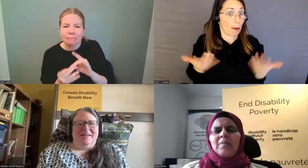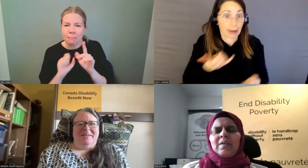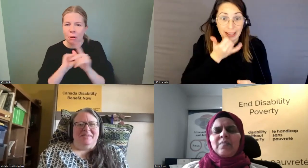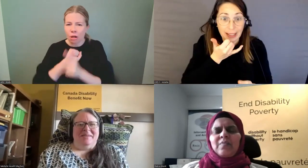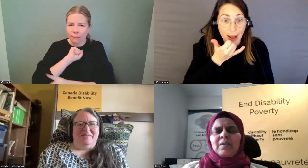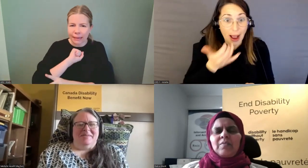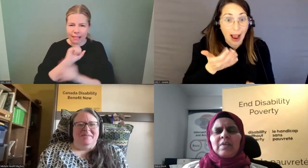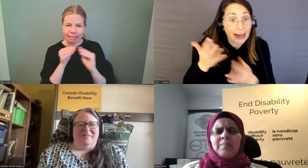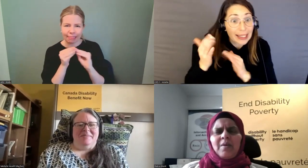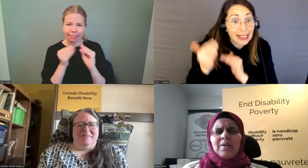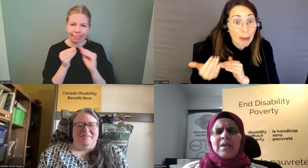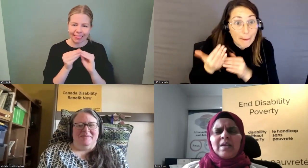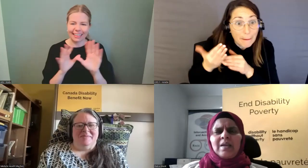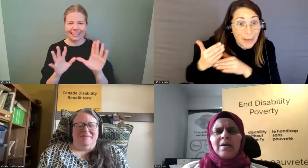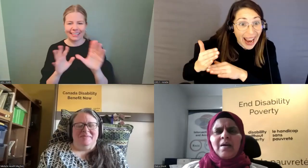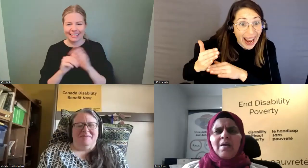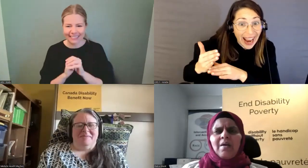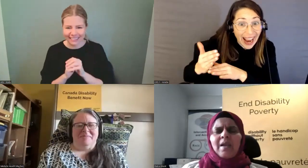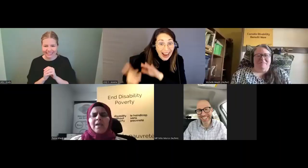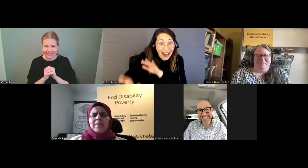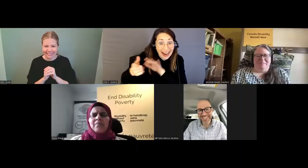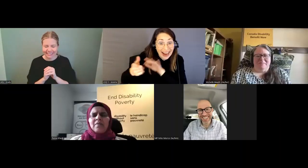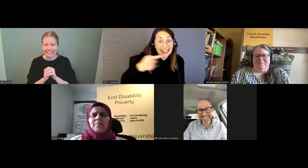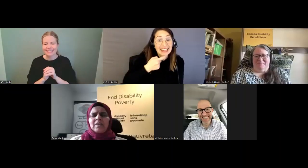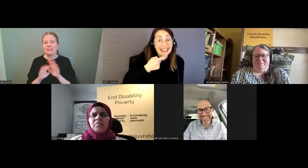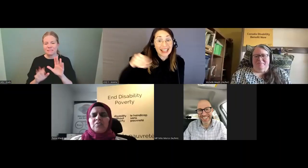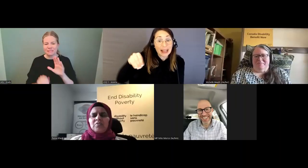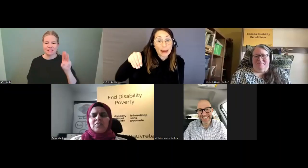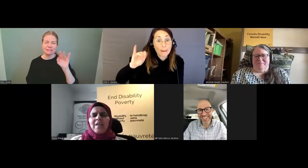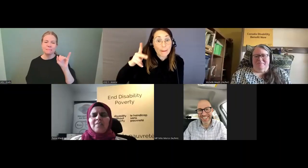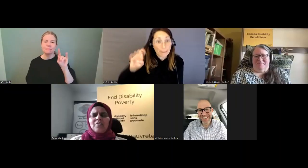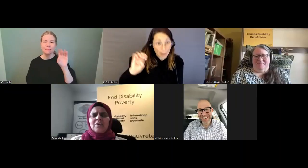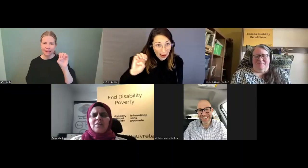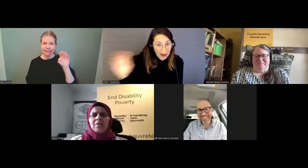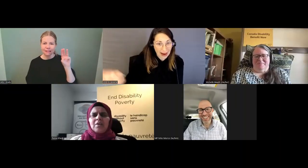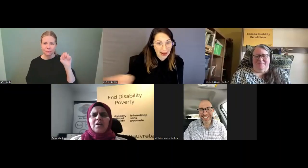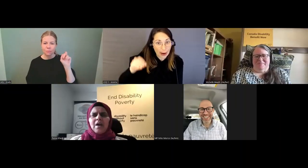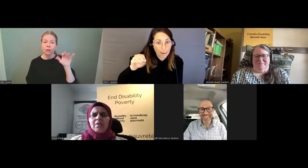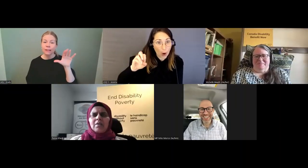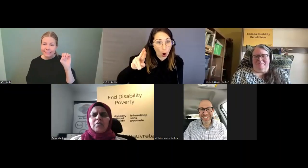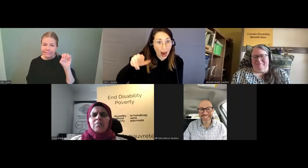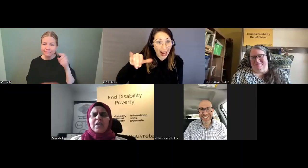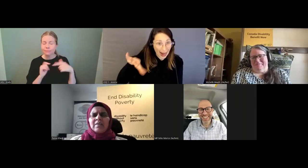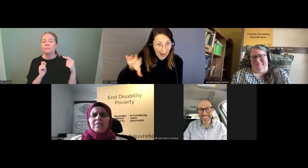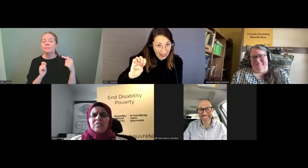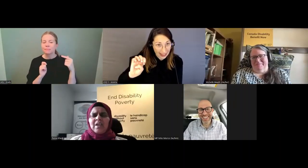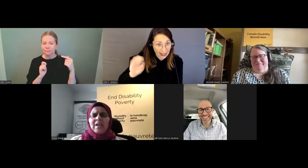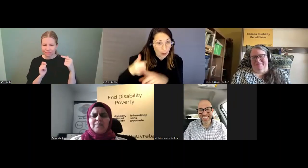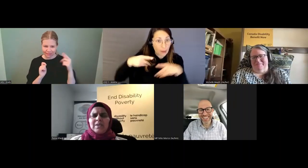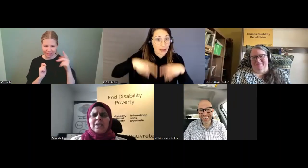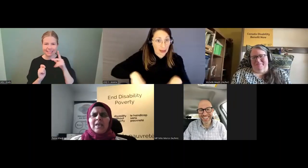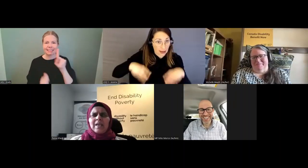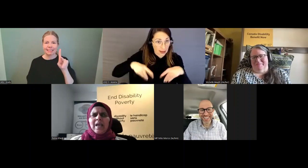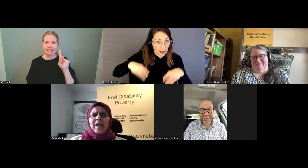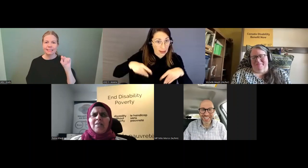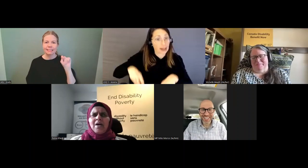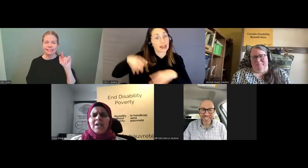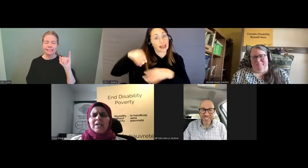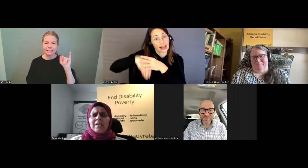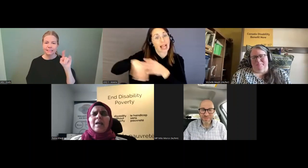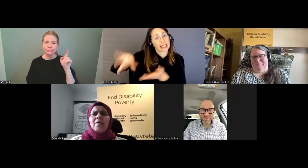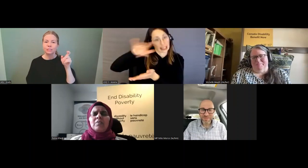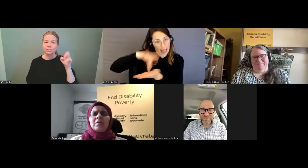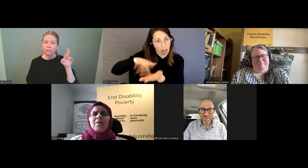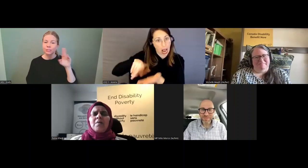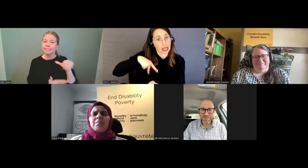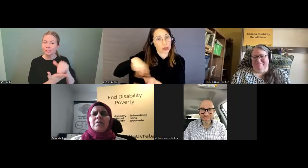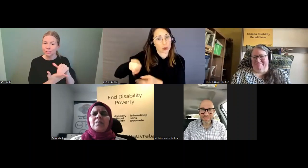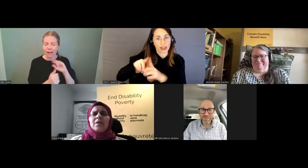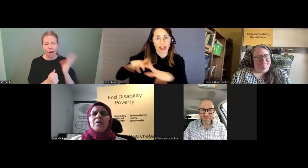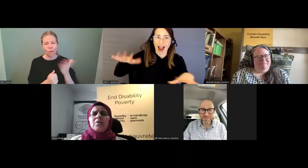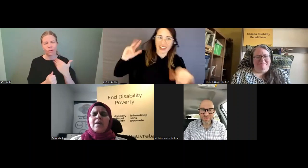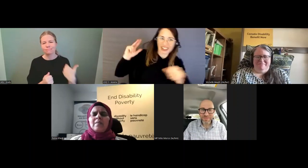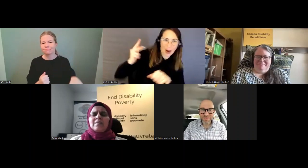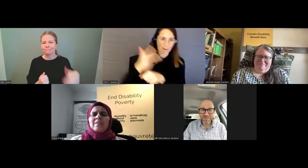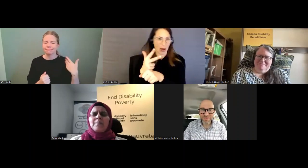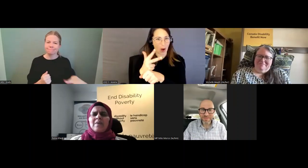MIKE MORICE IS ONLINE, OUR GREATEST CHAMPION IN THE HOUSE OF COMMONS AND WHO STEPPED-UP